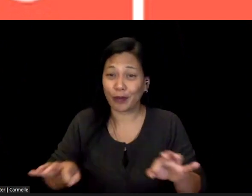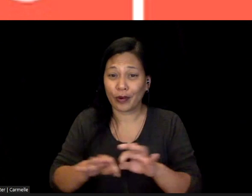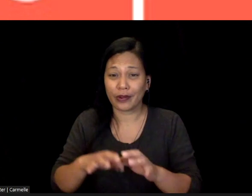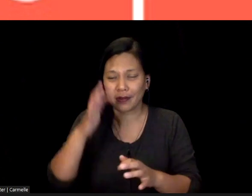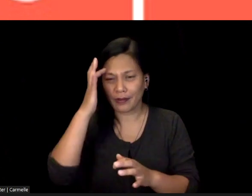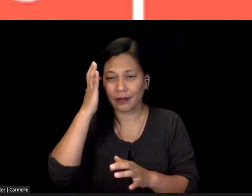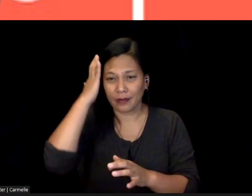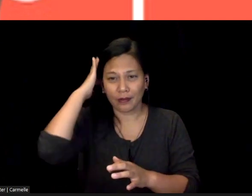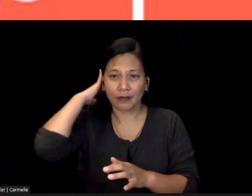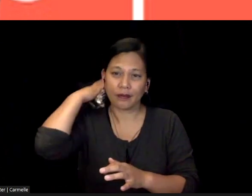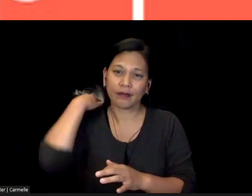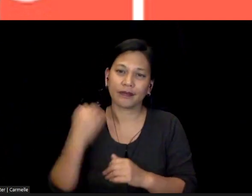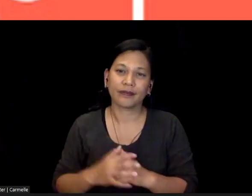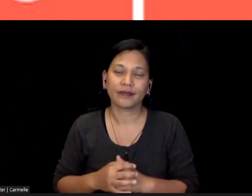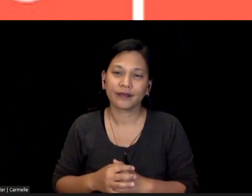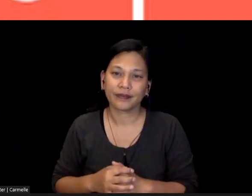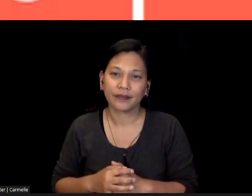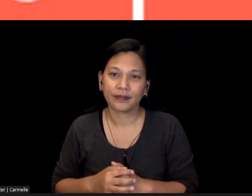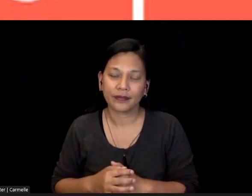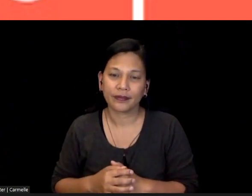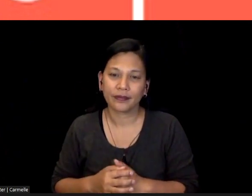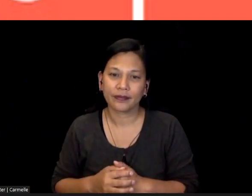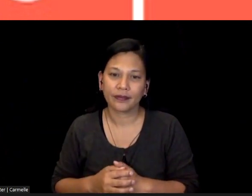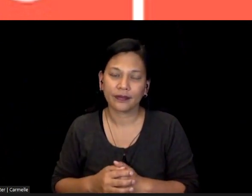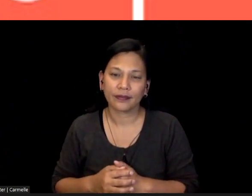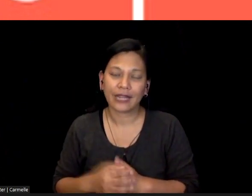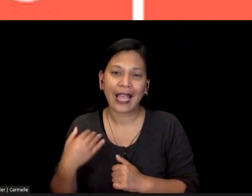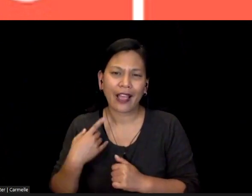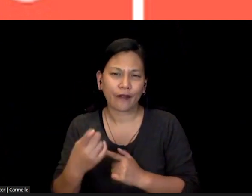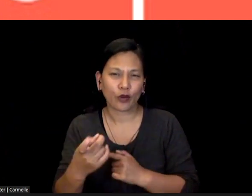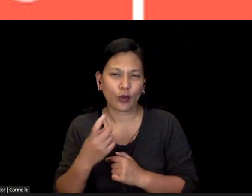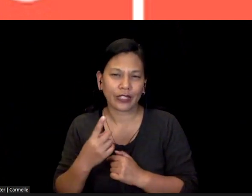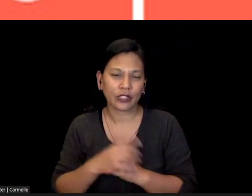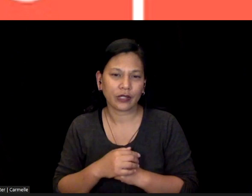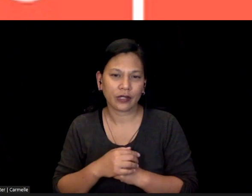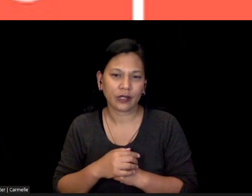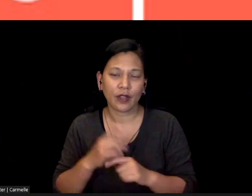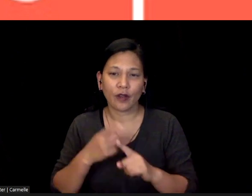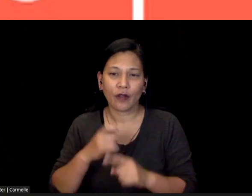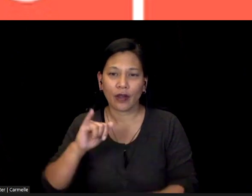We actually have a question coming in from from one of our viewers, their name is Jamal.